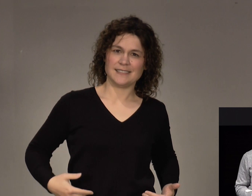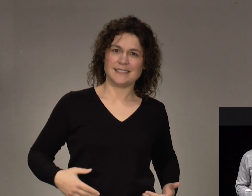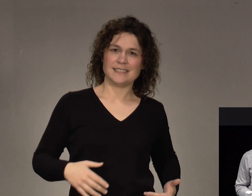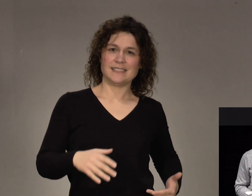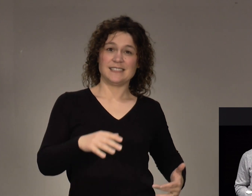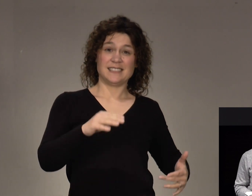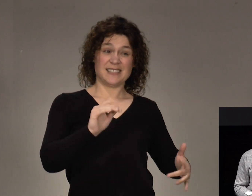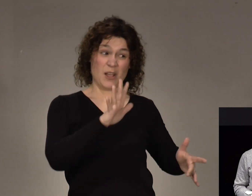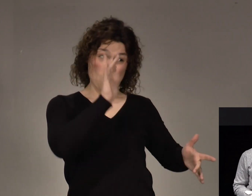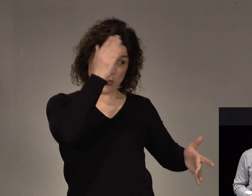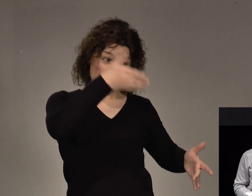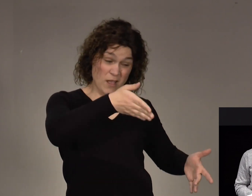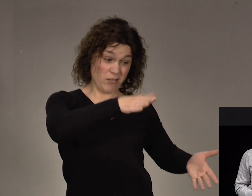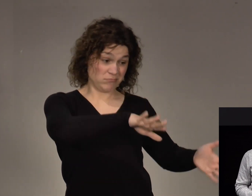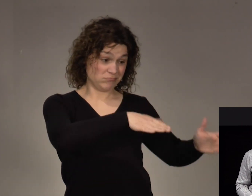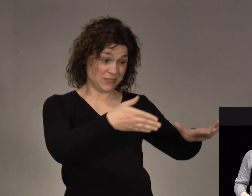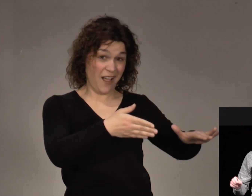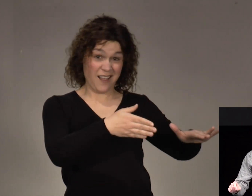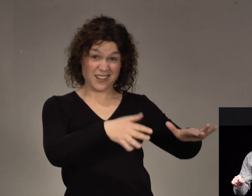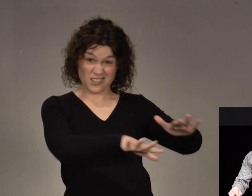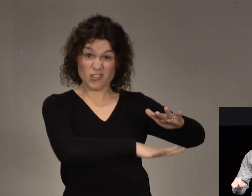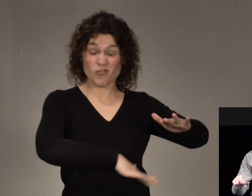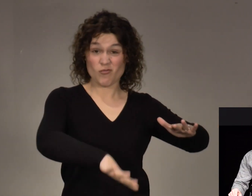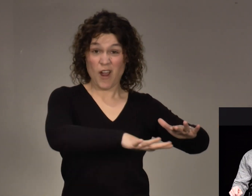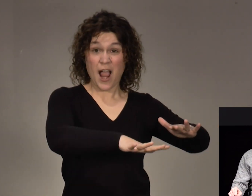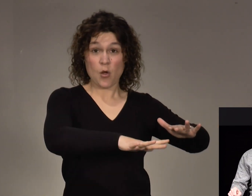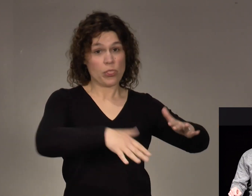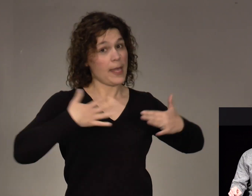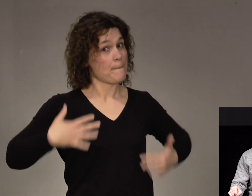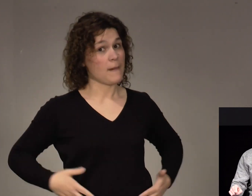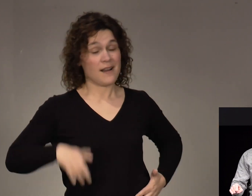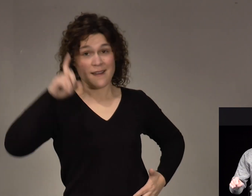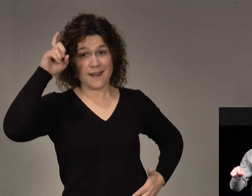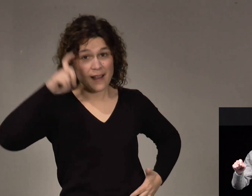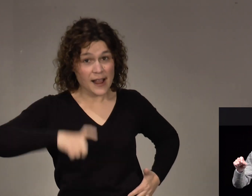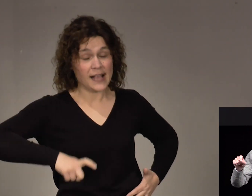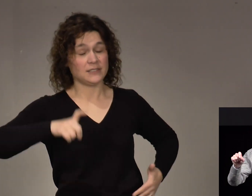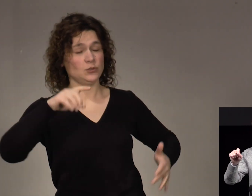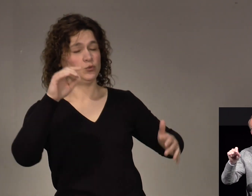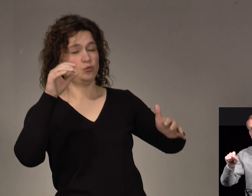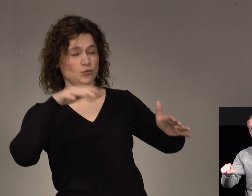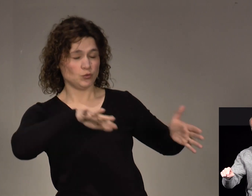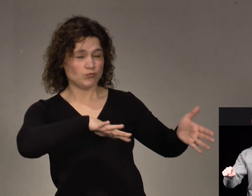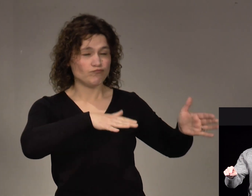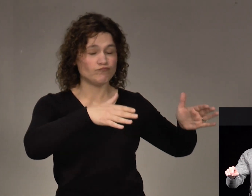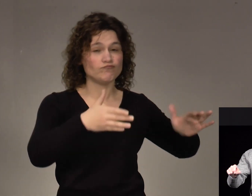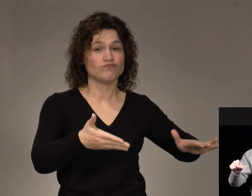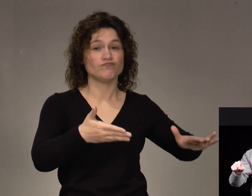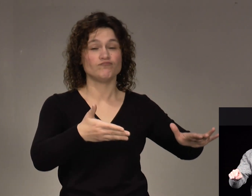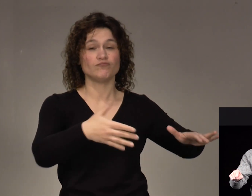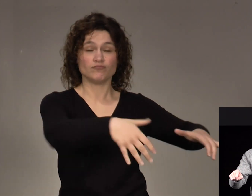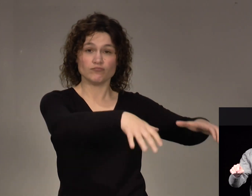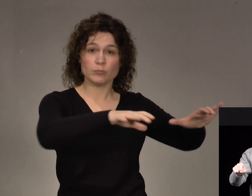ground and that body has to be planted. But when that body, that kernel gets